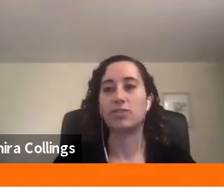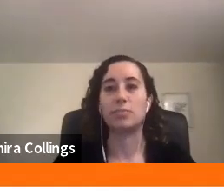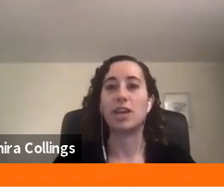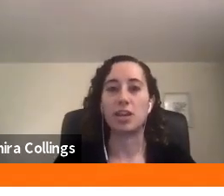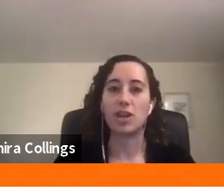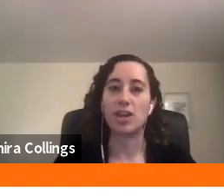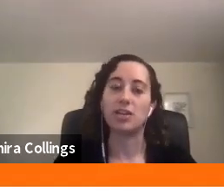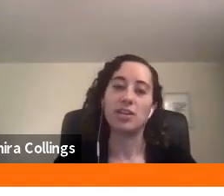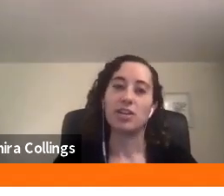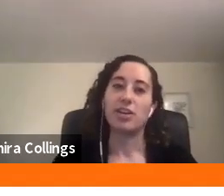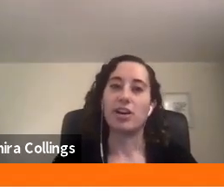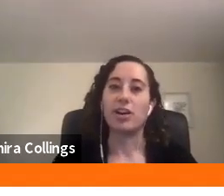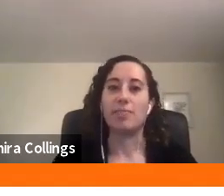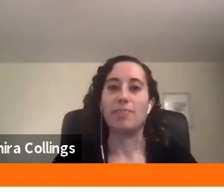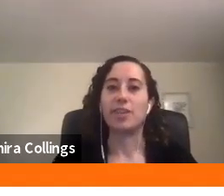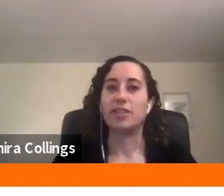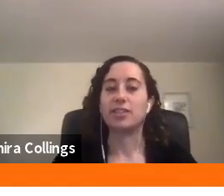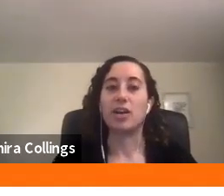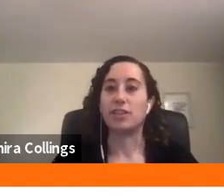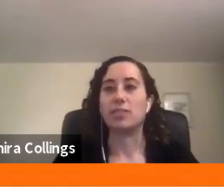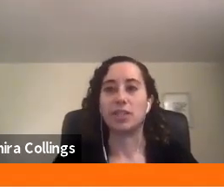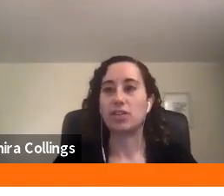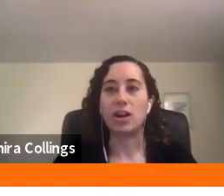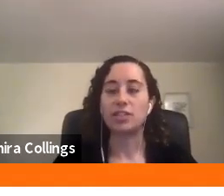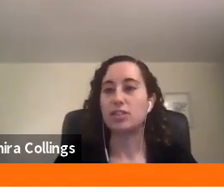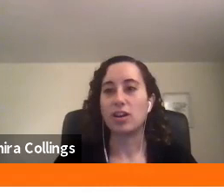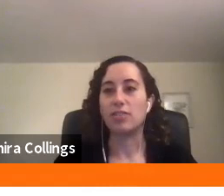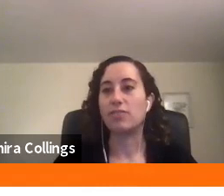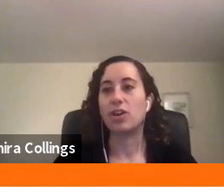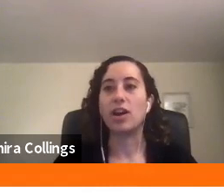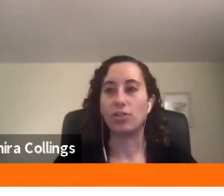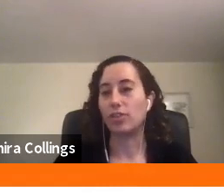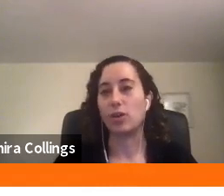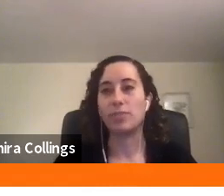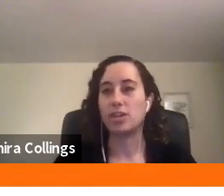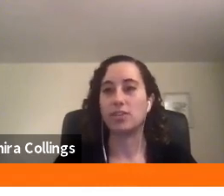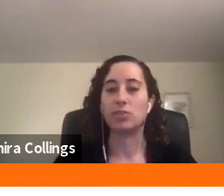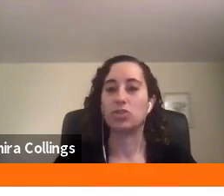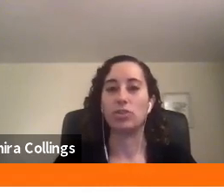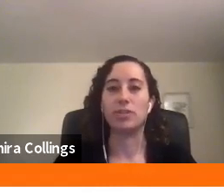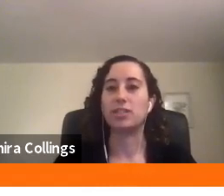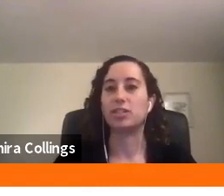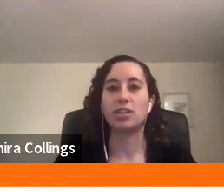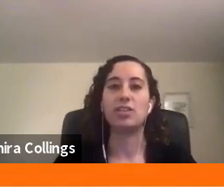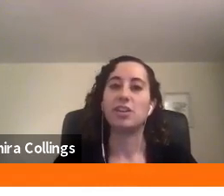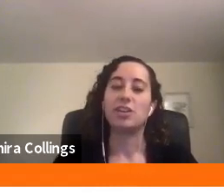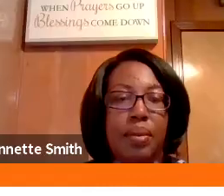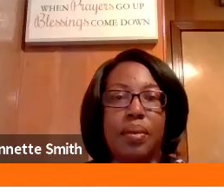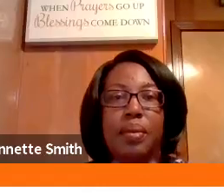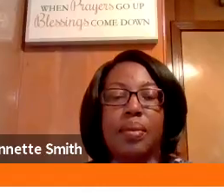constantly need to be either losing weight or preventing our selves from gaining weight. And this often comes